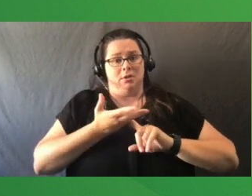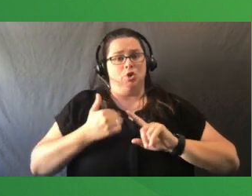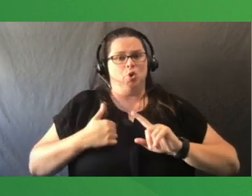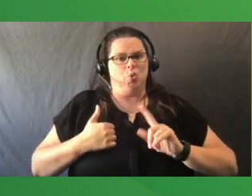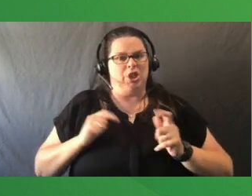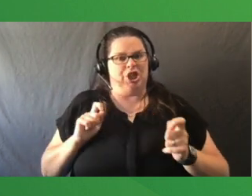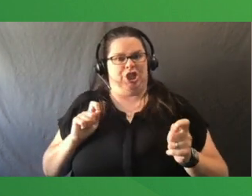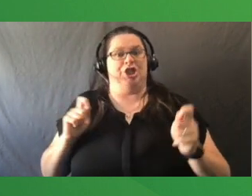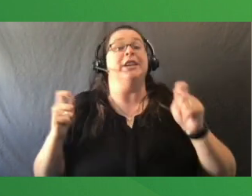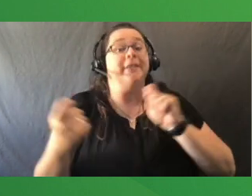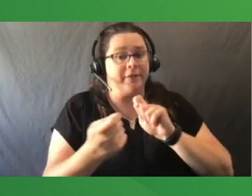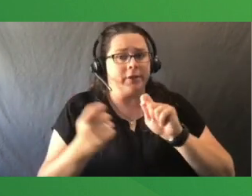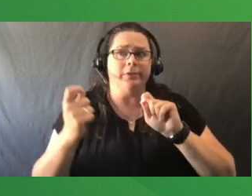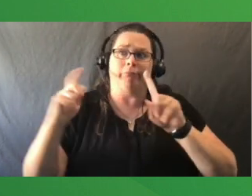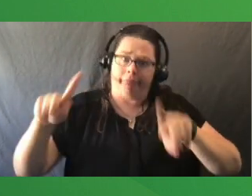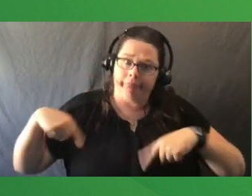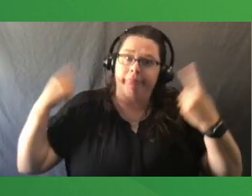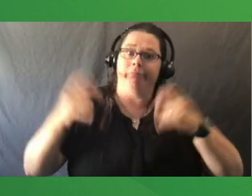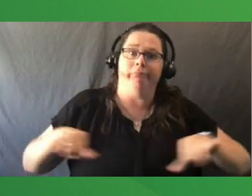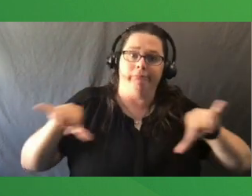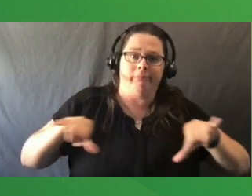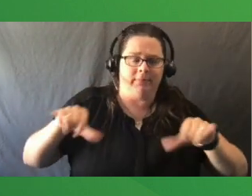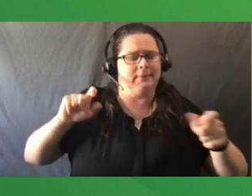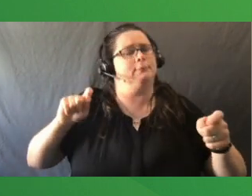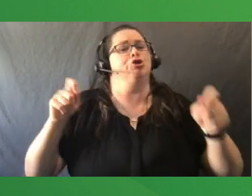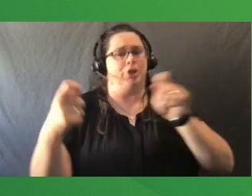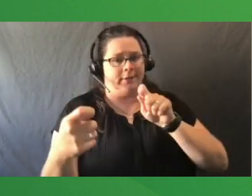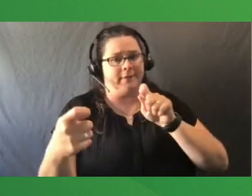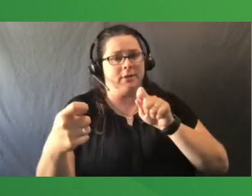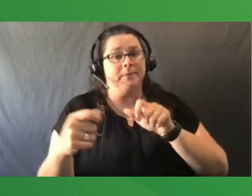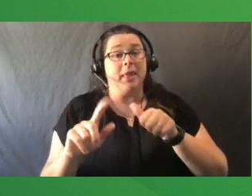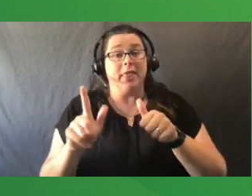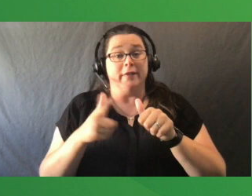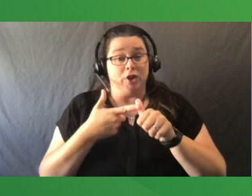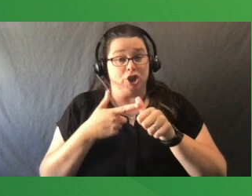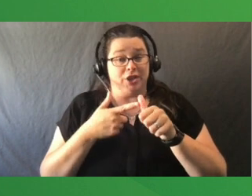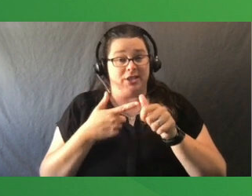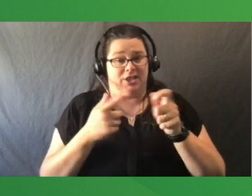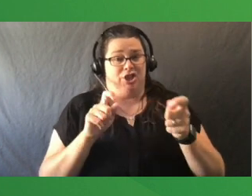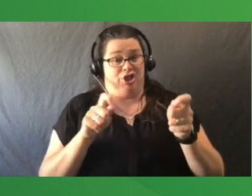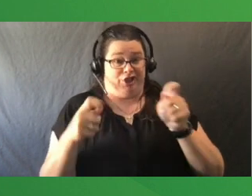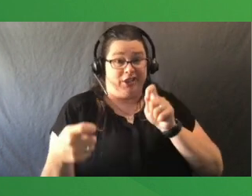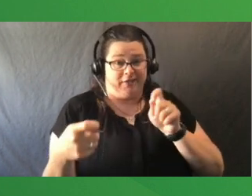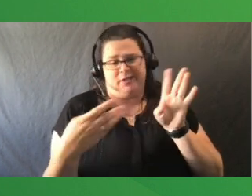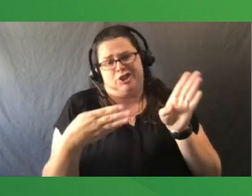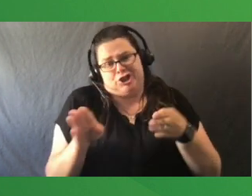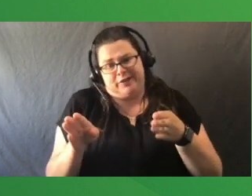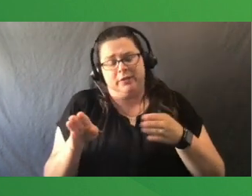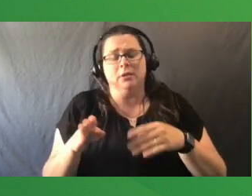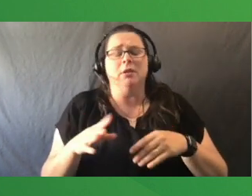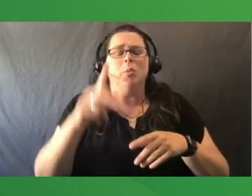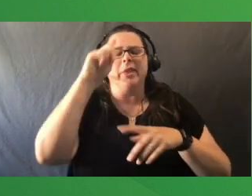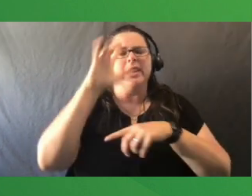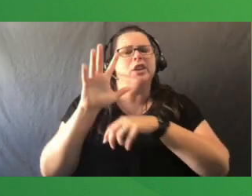So this first shift in, if you think about traditional science classrooms, you think